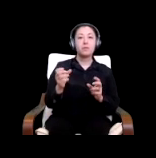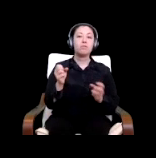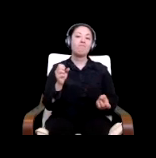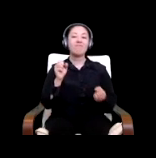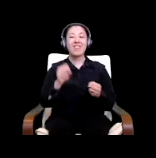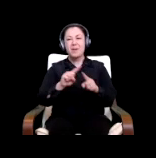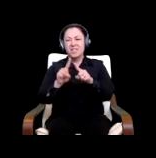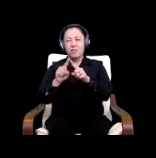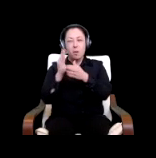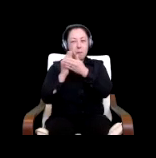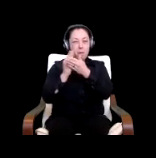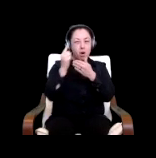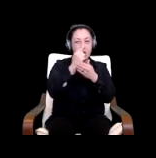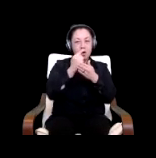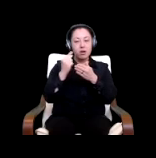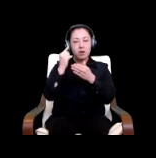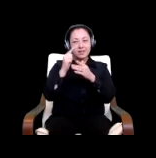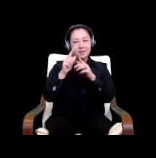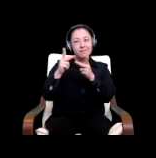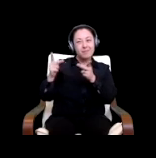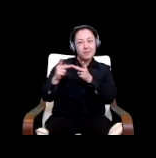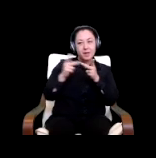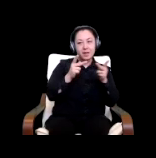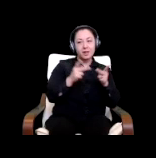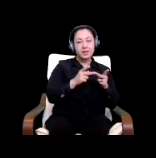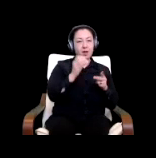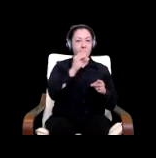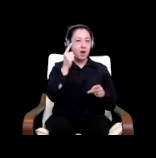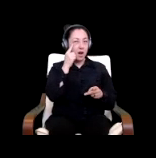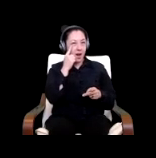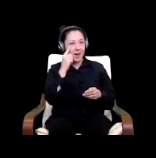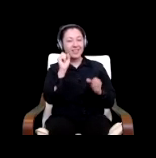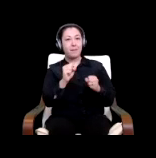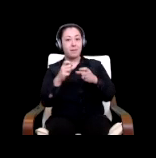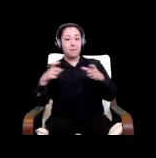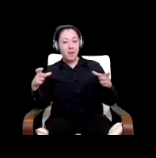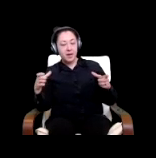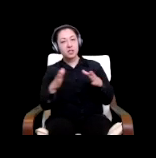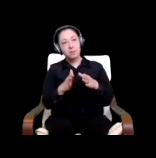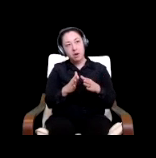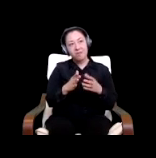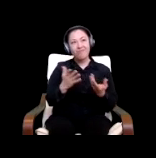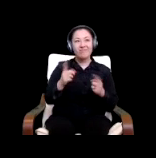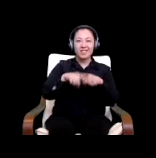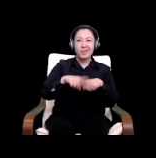eye and the location and size impact the degree of vision loss.